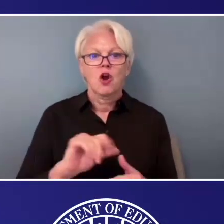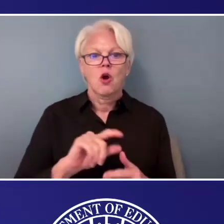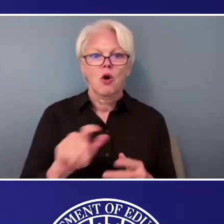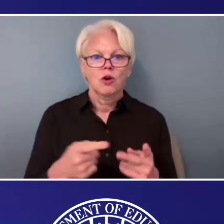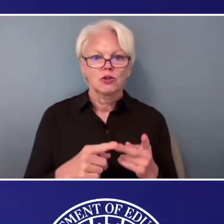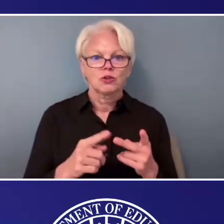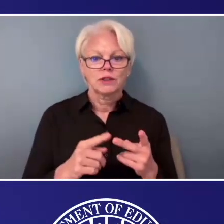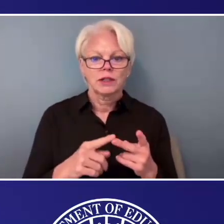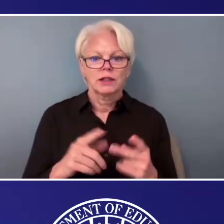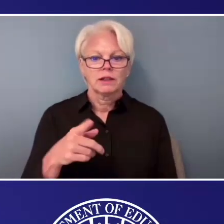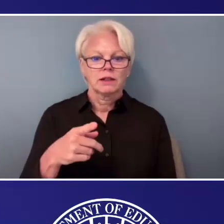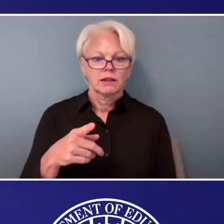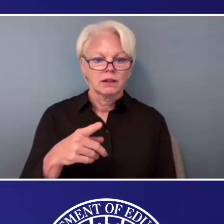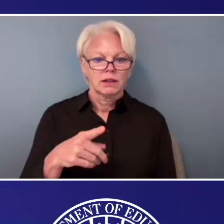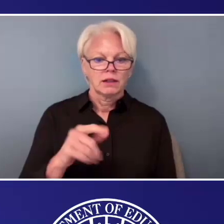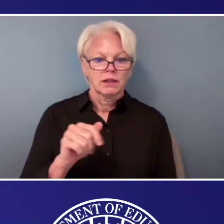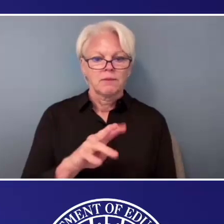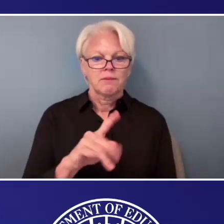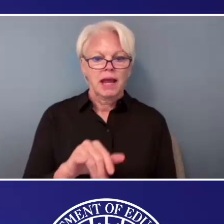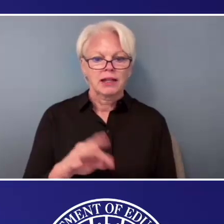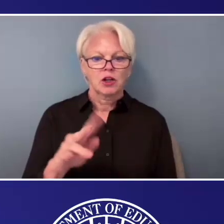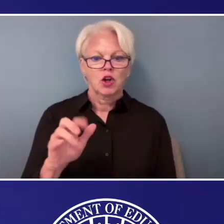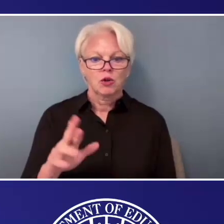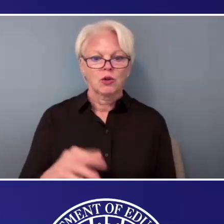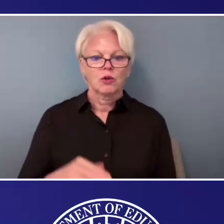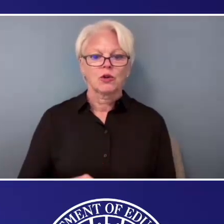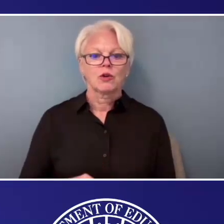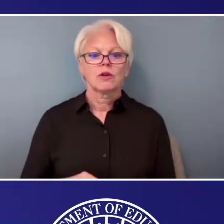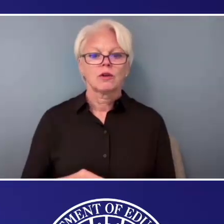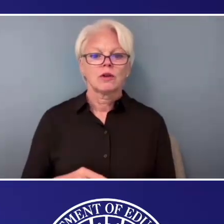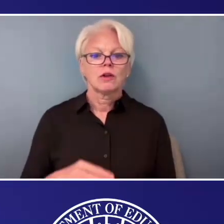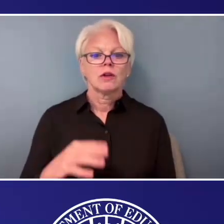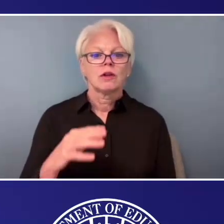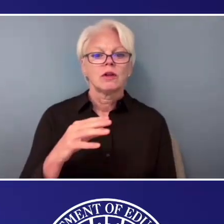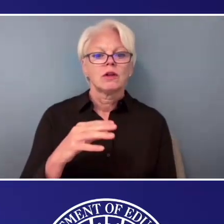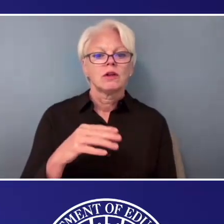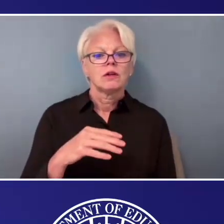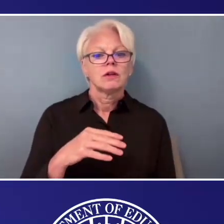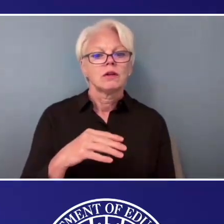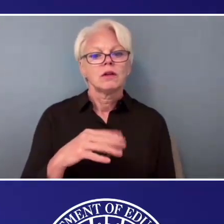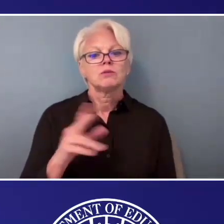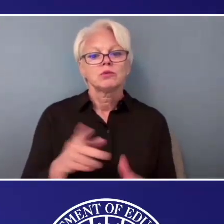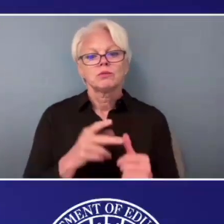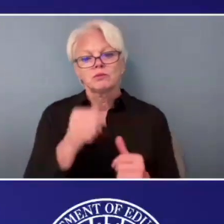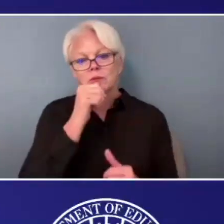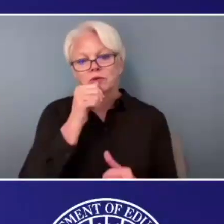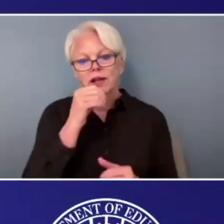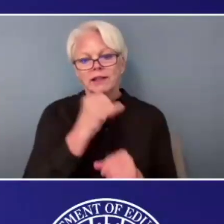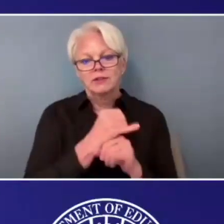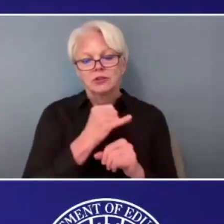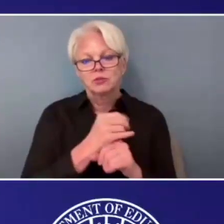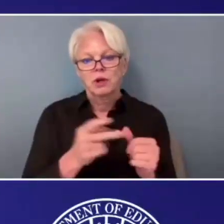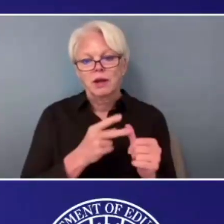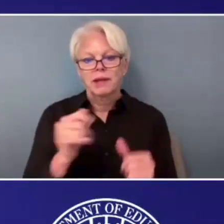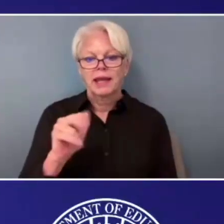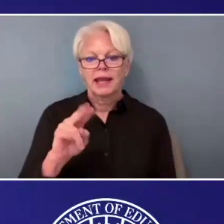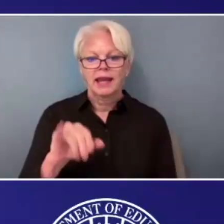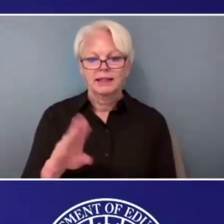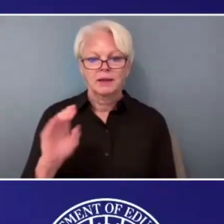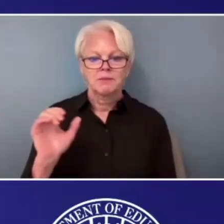Patti Kohler. Proprietary institutions, primary? Andy Vaughan. Alternate? Jeffrey Bodimer.